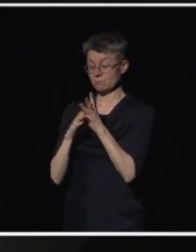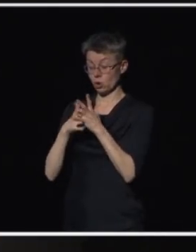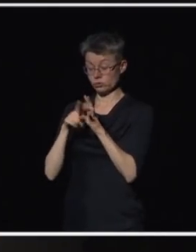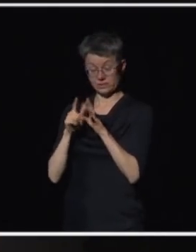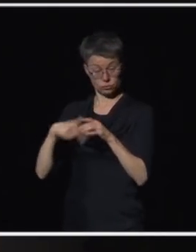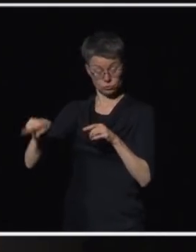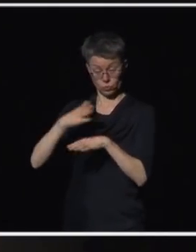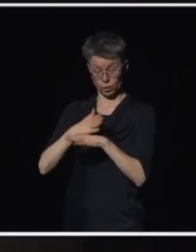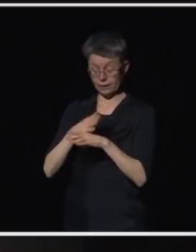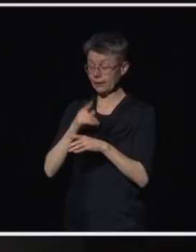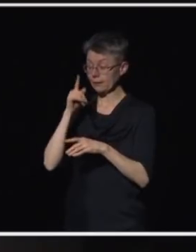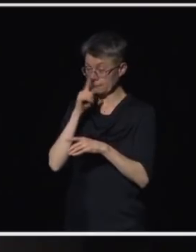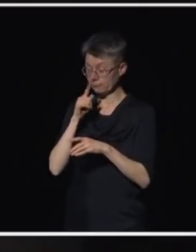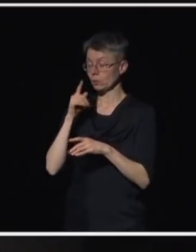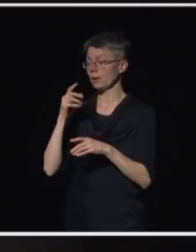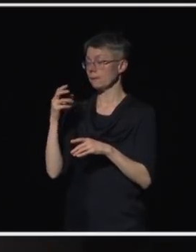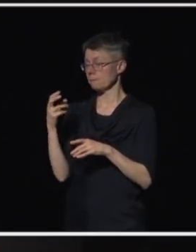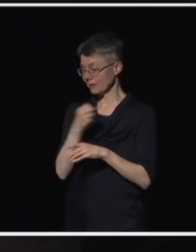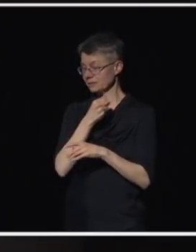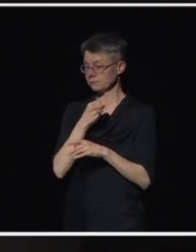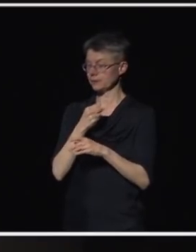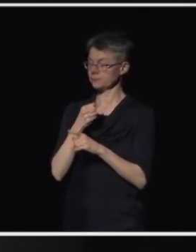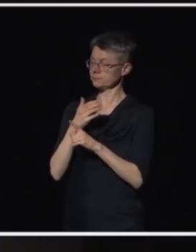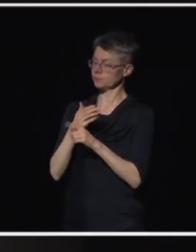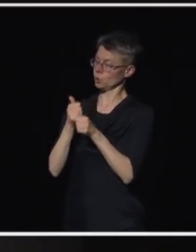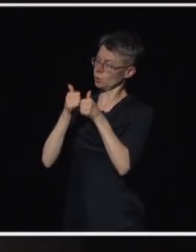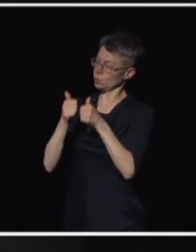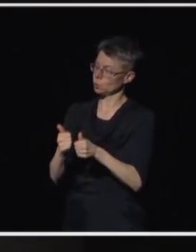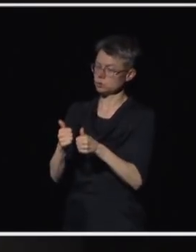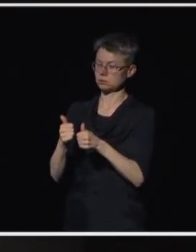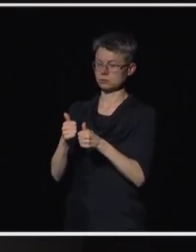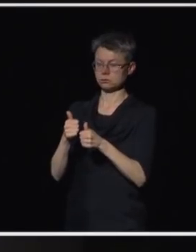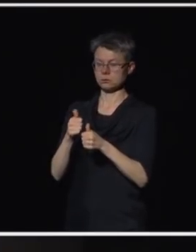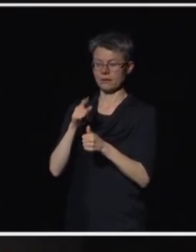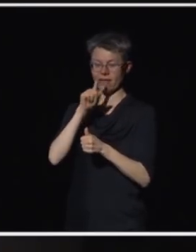that people have to be essentially good, that they can never act out of avarice, that they can never act